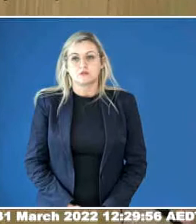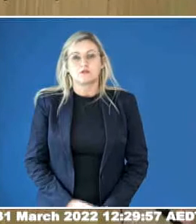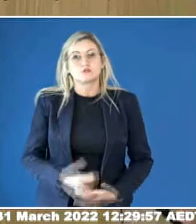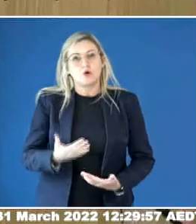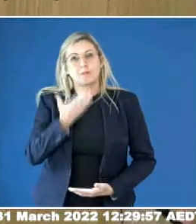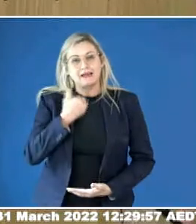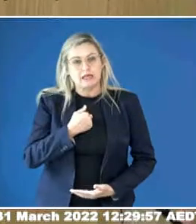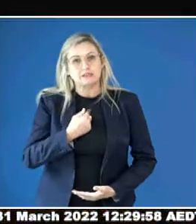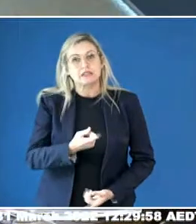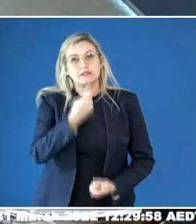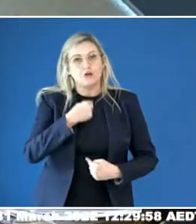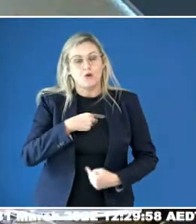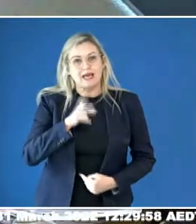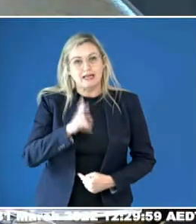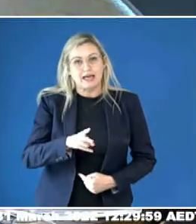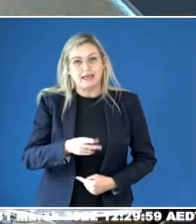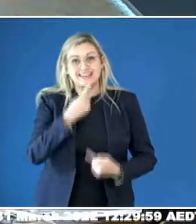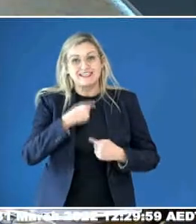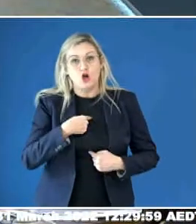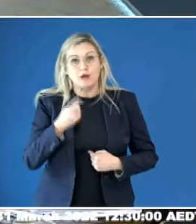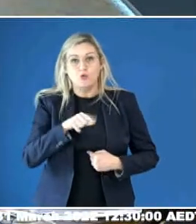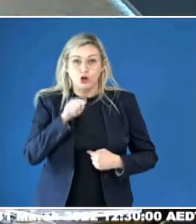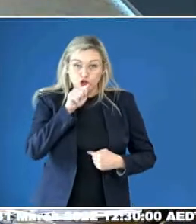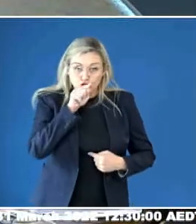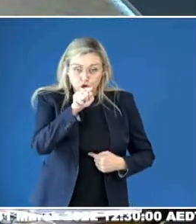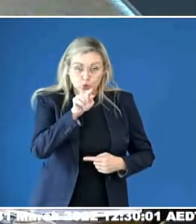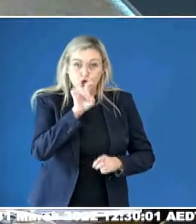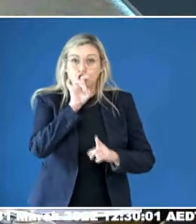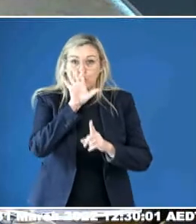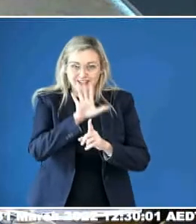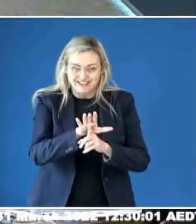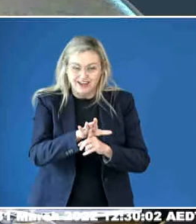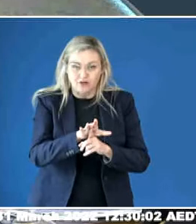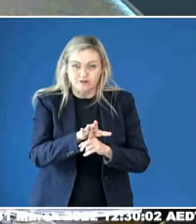Could you tell us exactly what you, personally - because I understand you can't